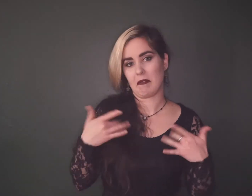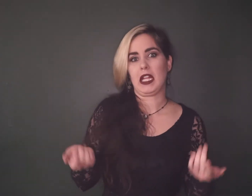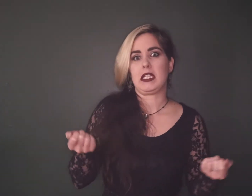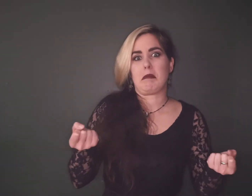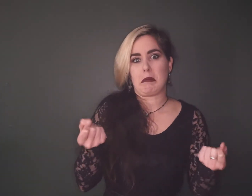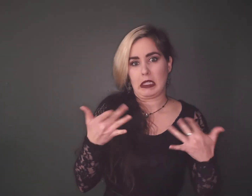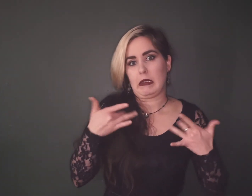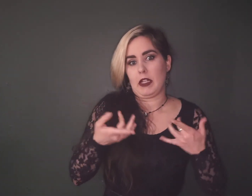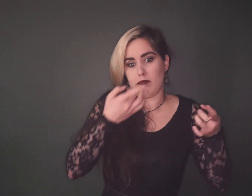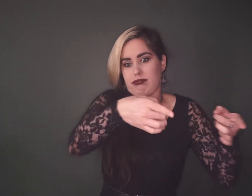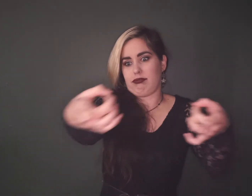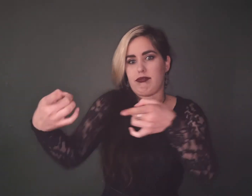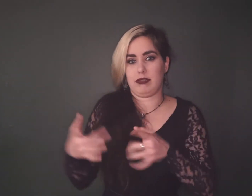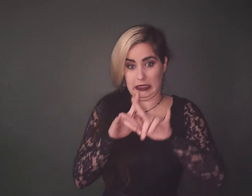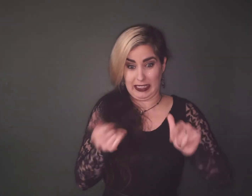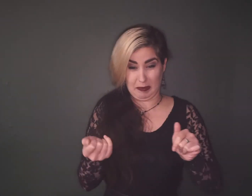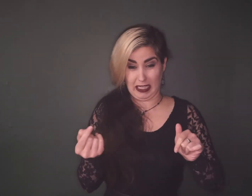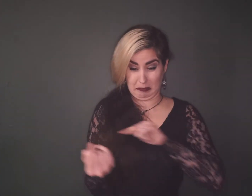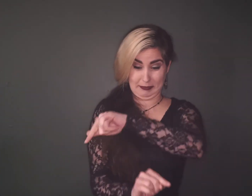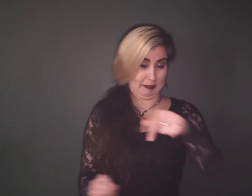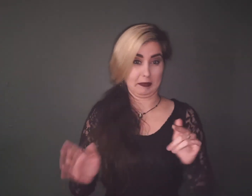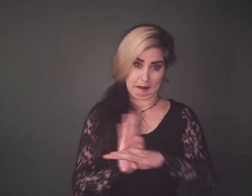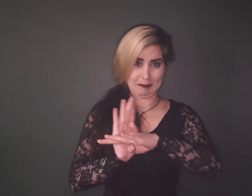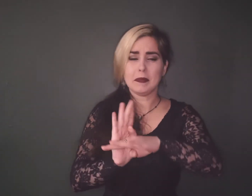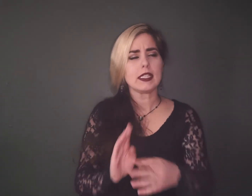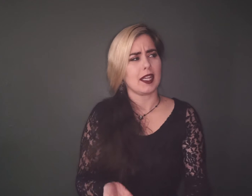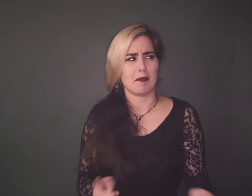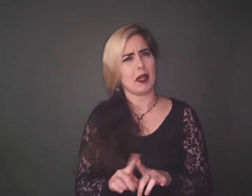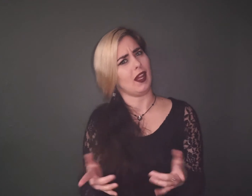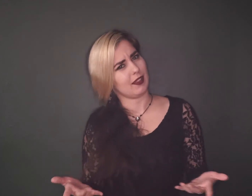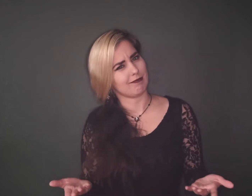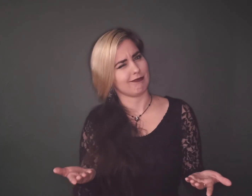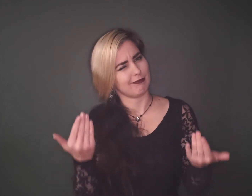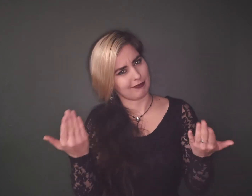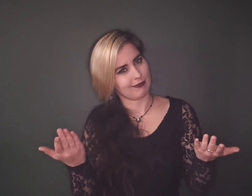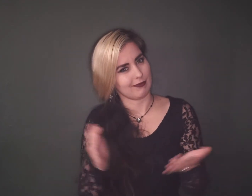I understand that these kinds of events, there's lots of programming and things running simultaneously, but come on!